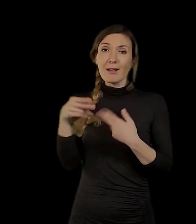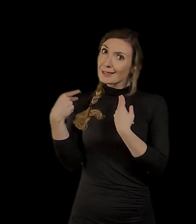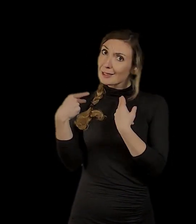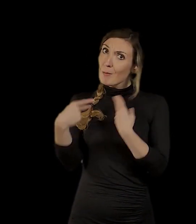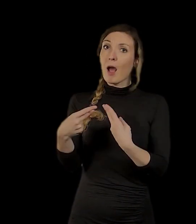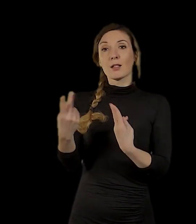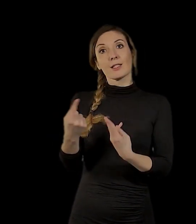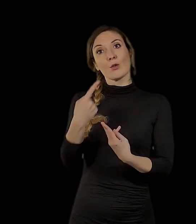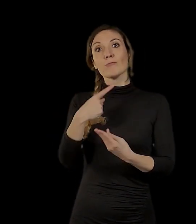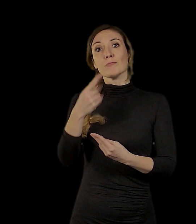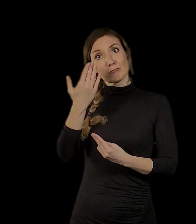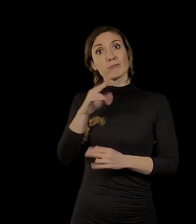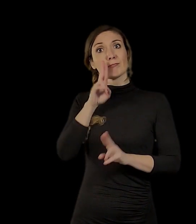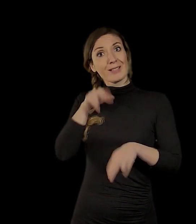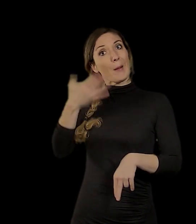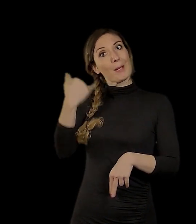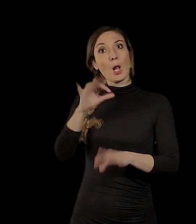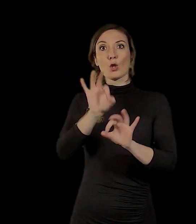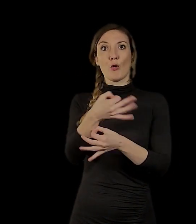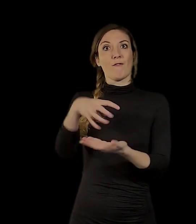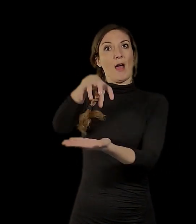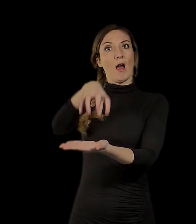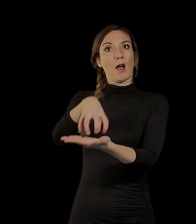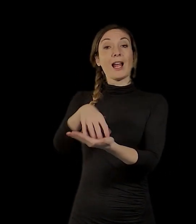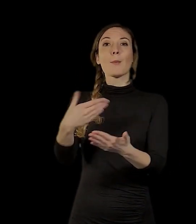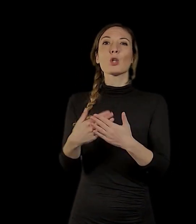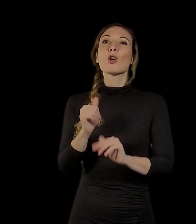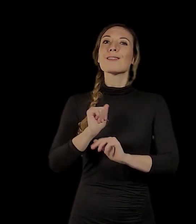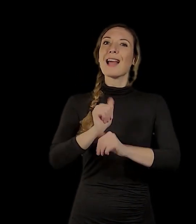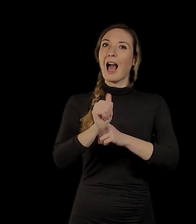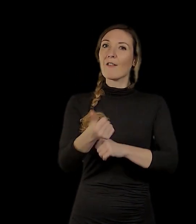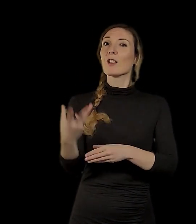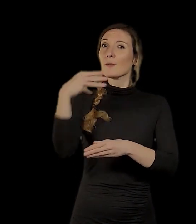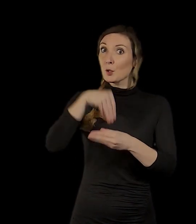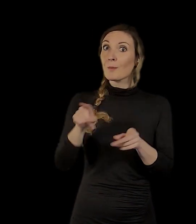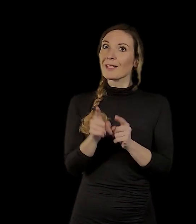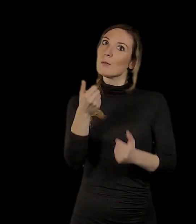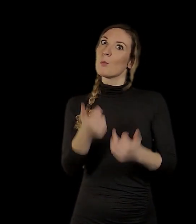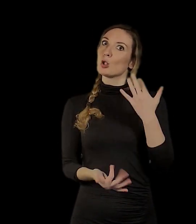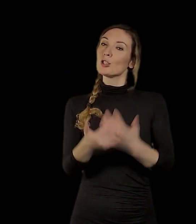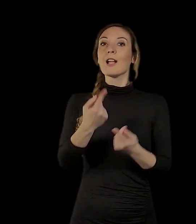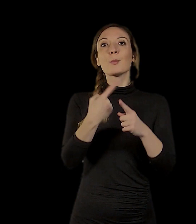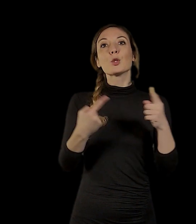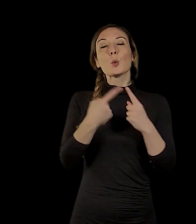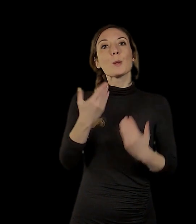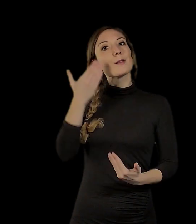We will talk about that later in the proposal. A very important point of the proposal was